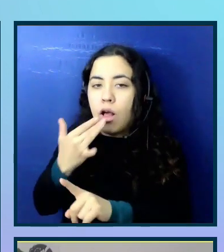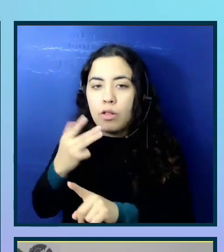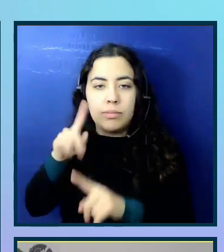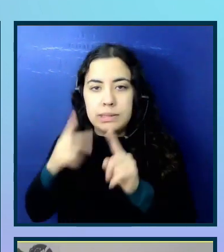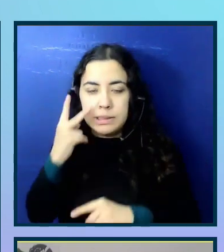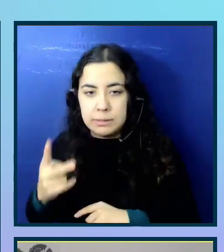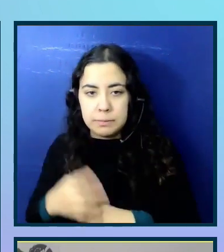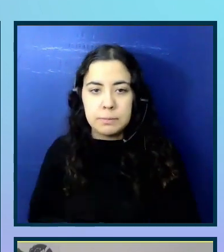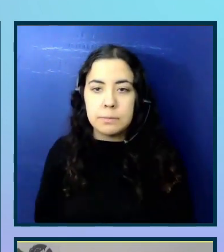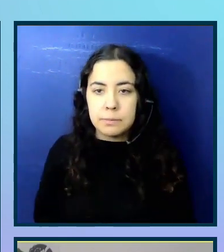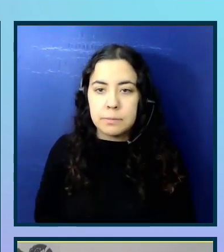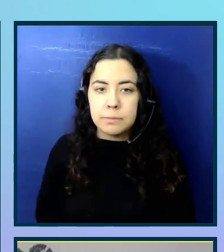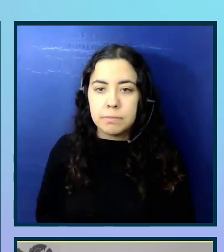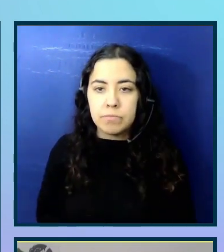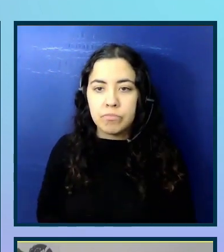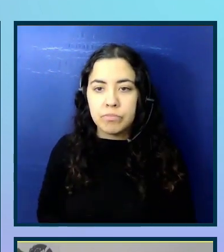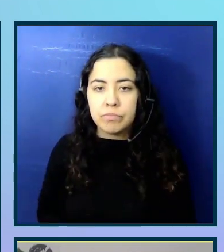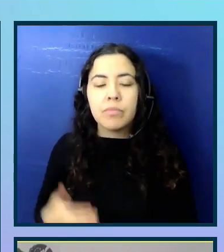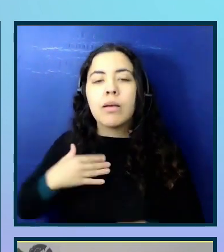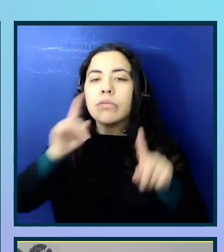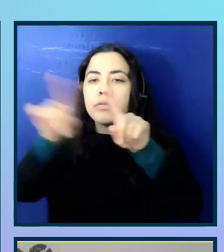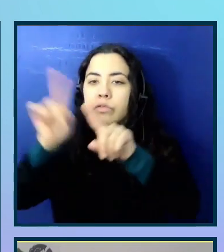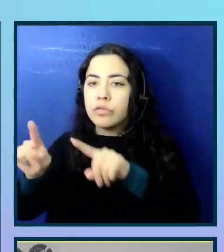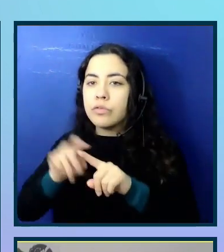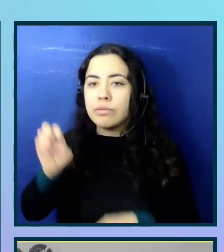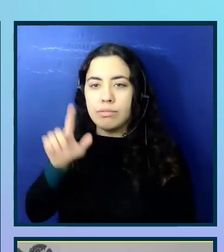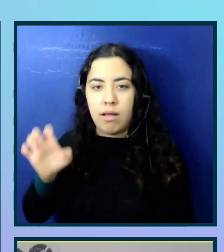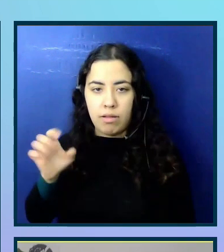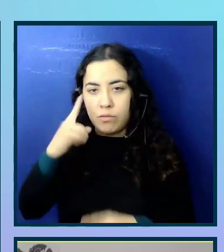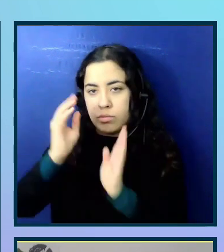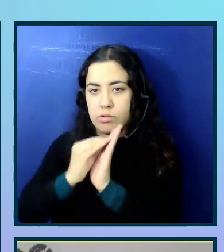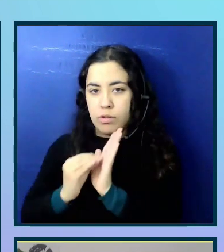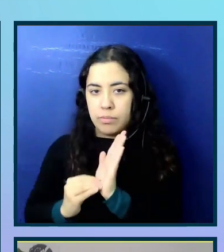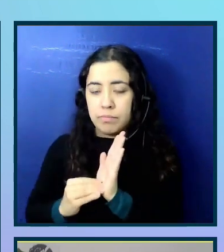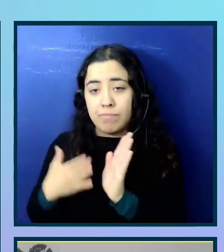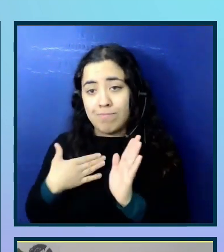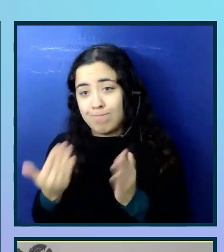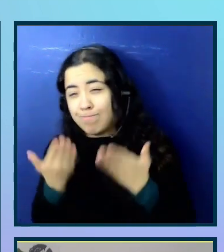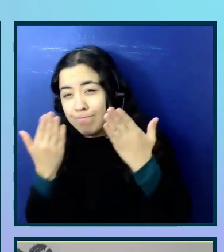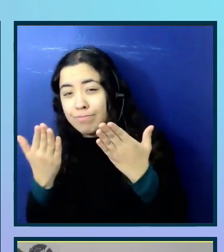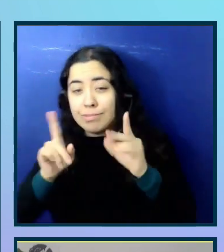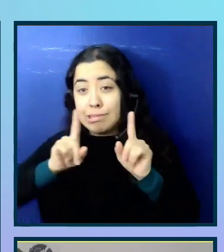So there are different styles on the way to documents. My advice here is test things and come up with your own,